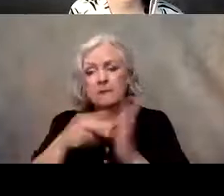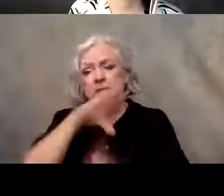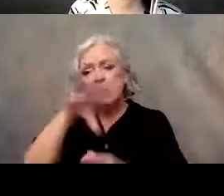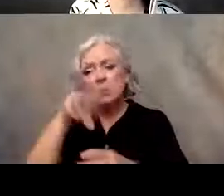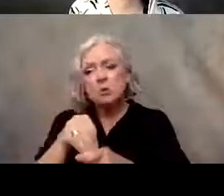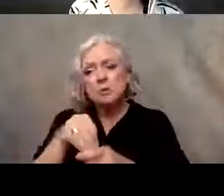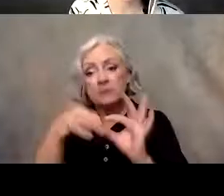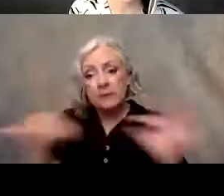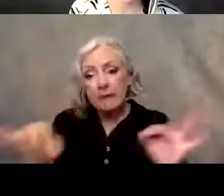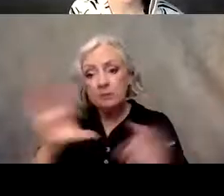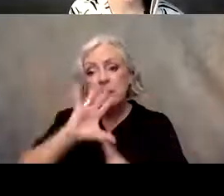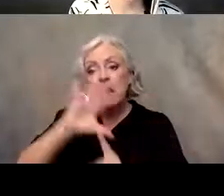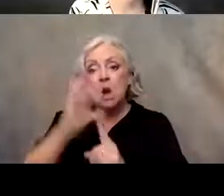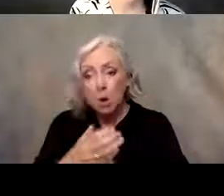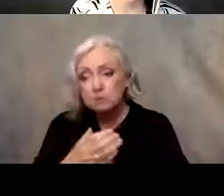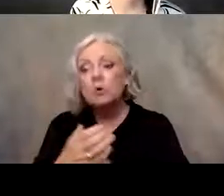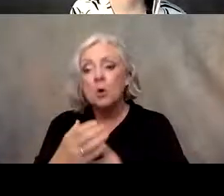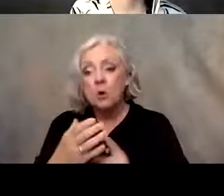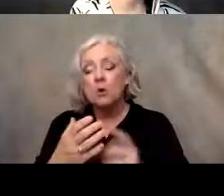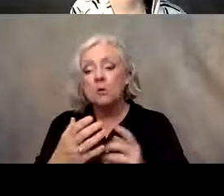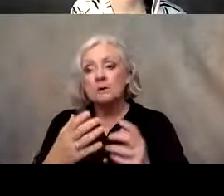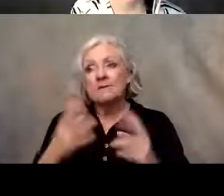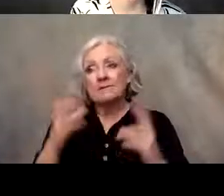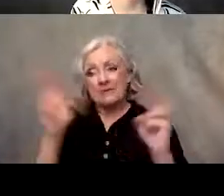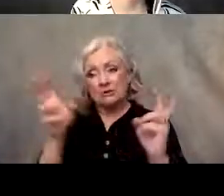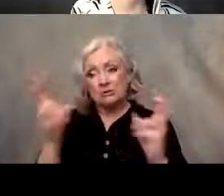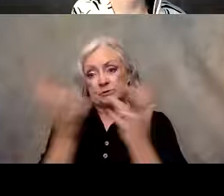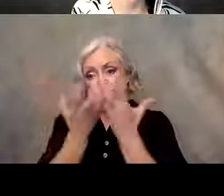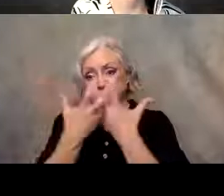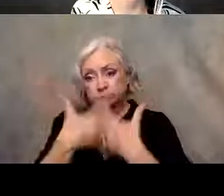and merging them together to have the best possible translation